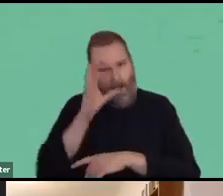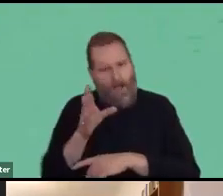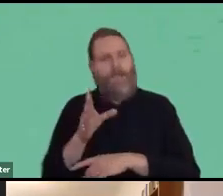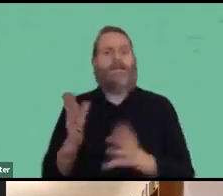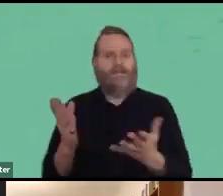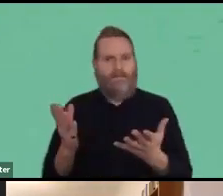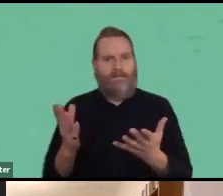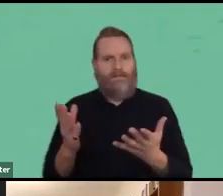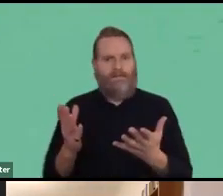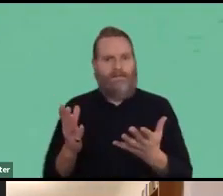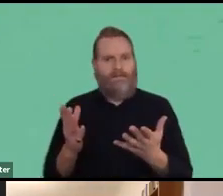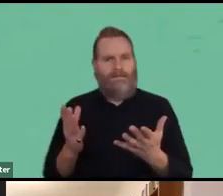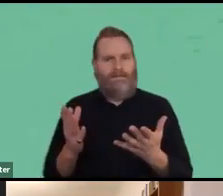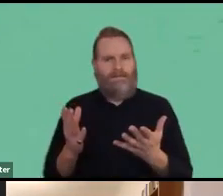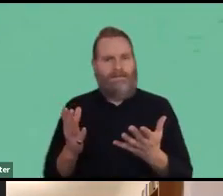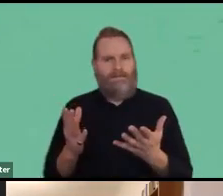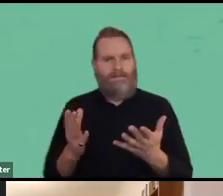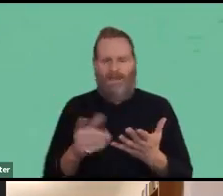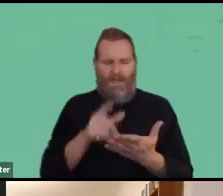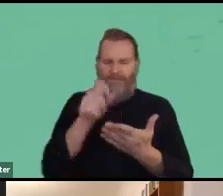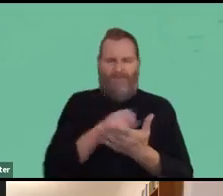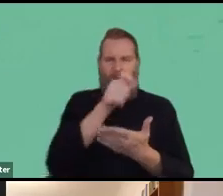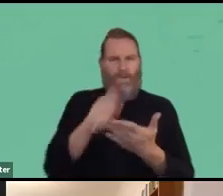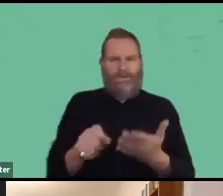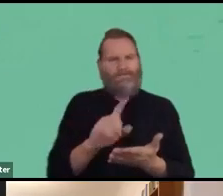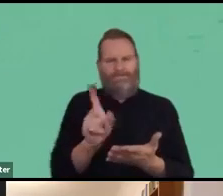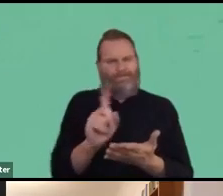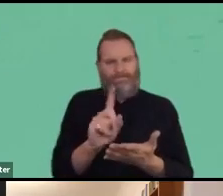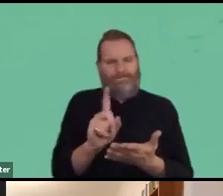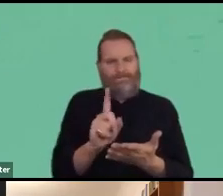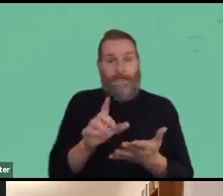wasn't a vote as such it's you know it's just to say we've considered this motion and I think